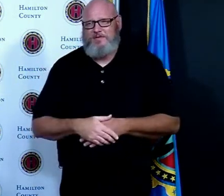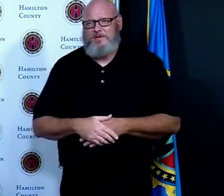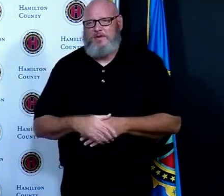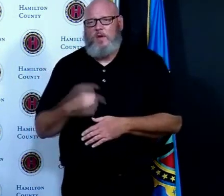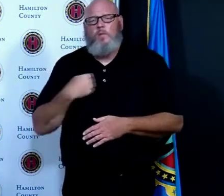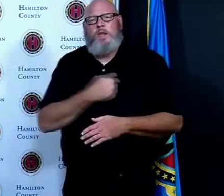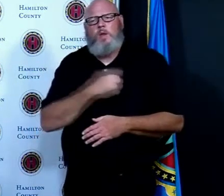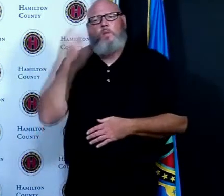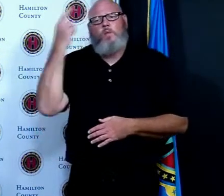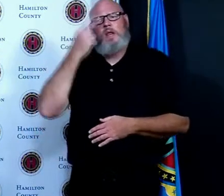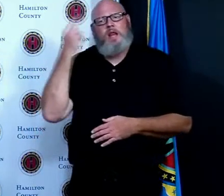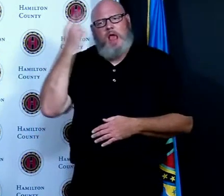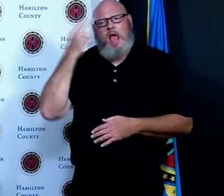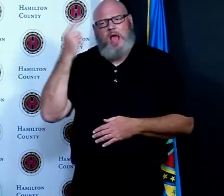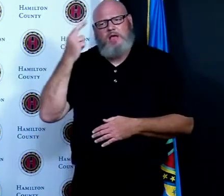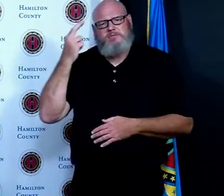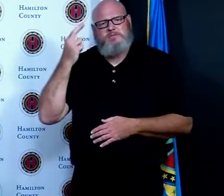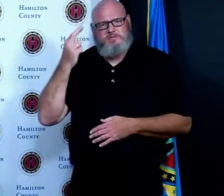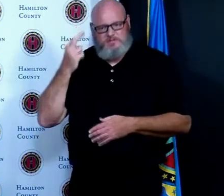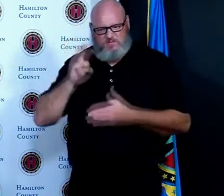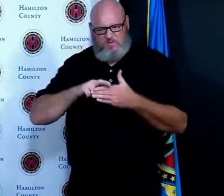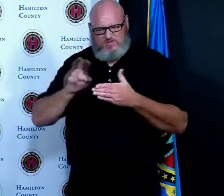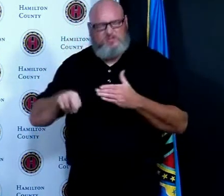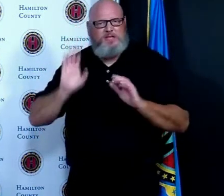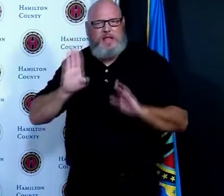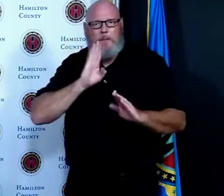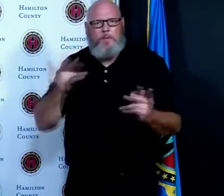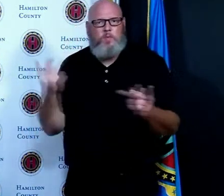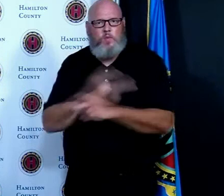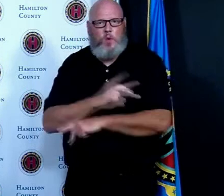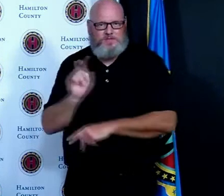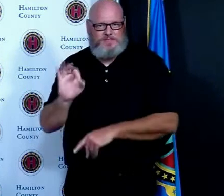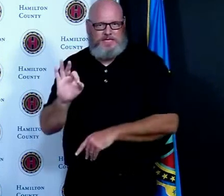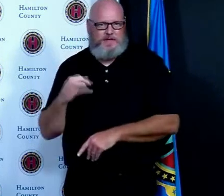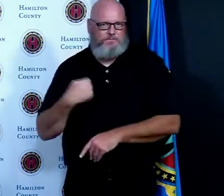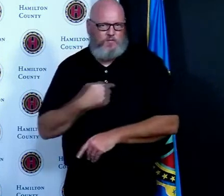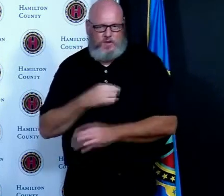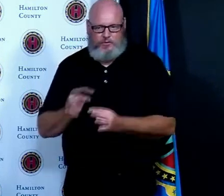so as we think about the planning preparing for the community and what we need to do to make sure